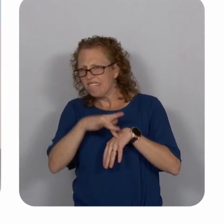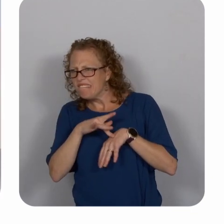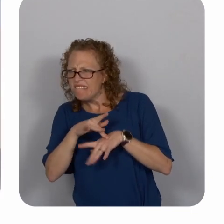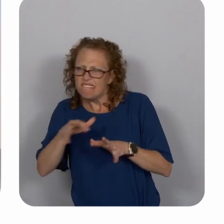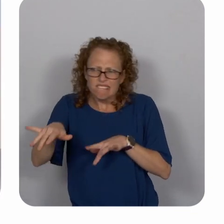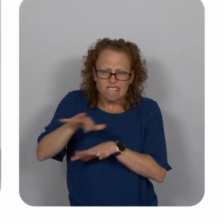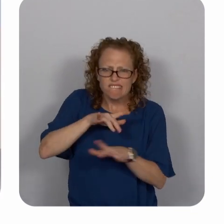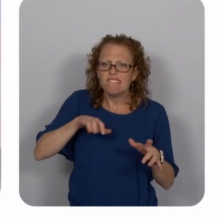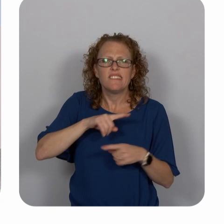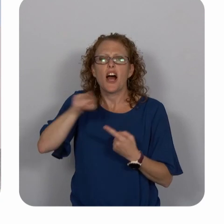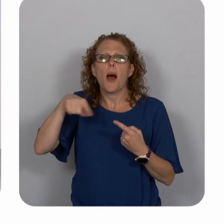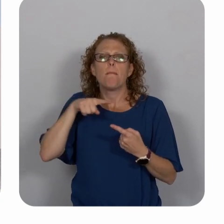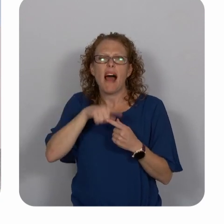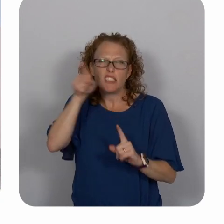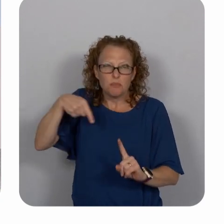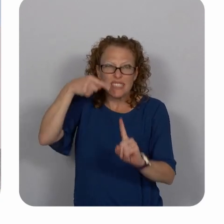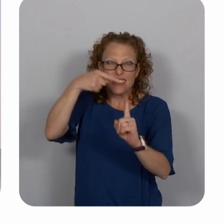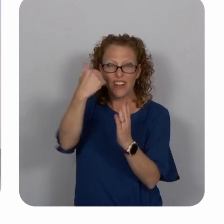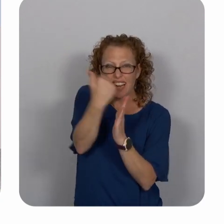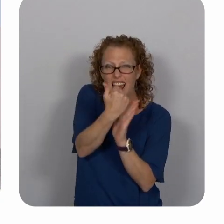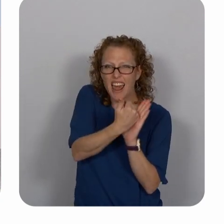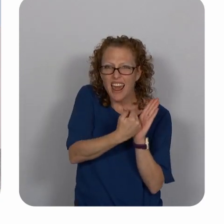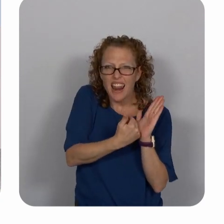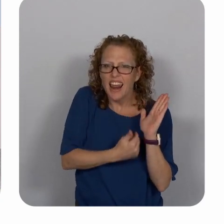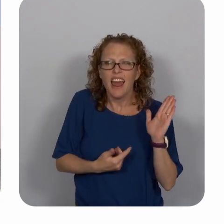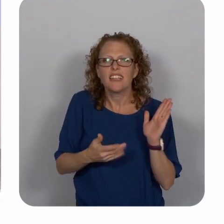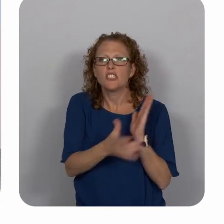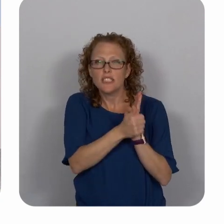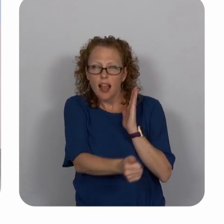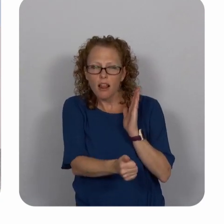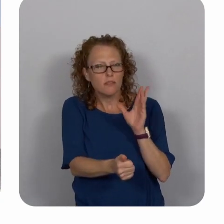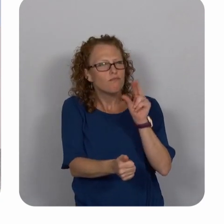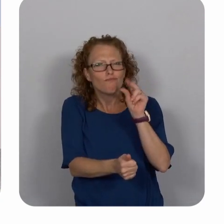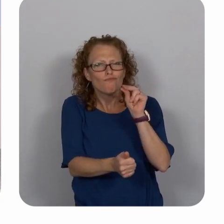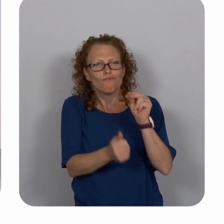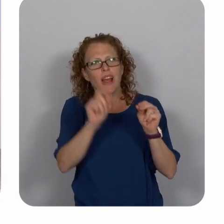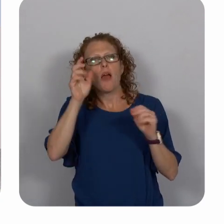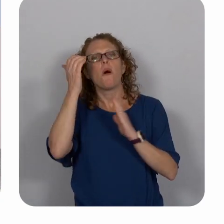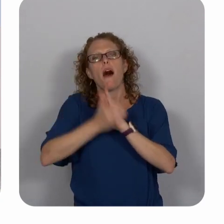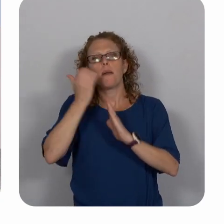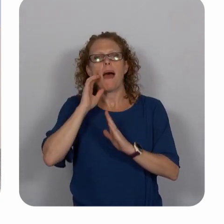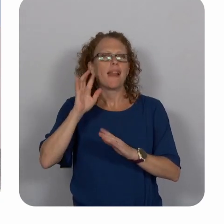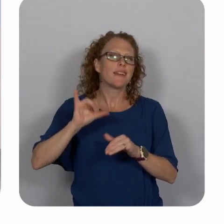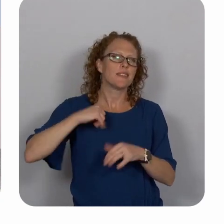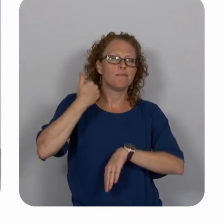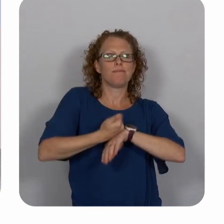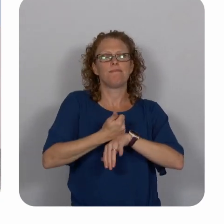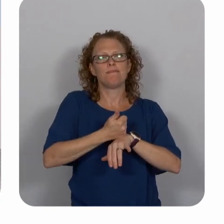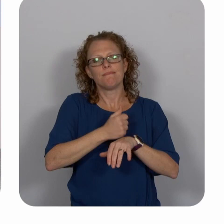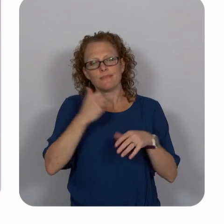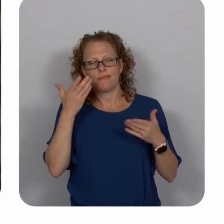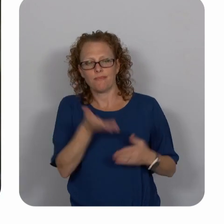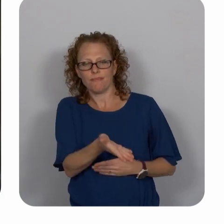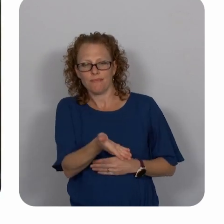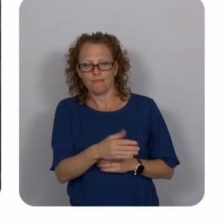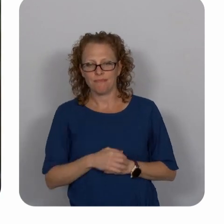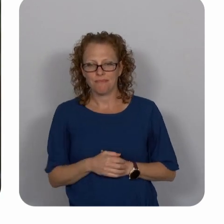and can always enjoy the benefits of our ever growing plugin ecosystem. And that's it for my talk.